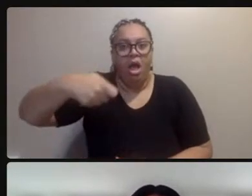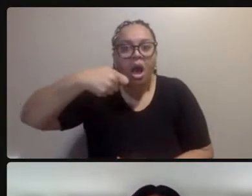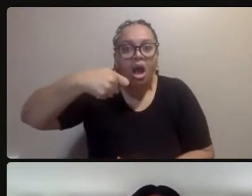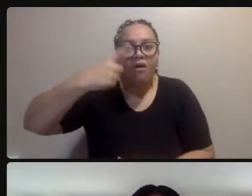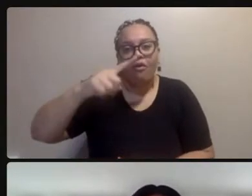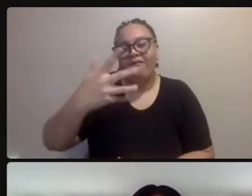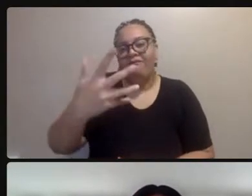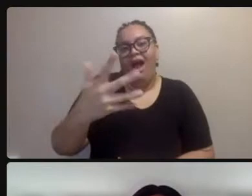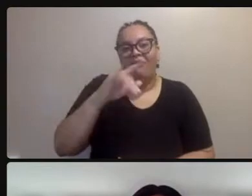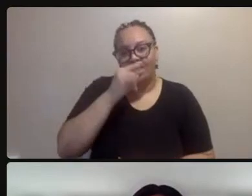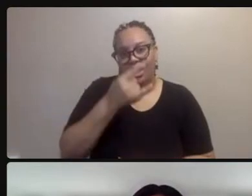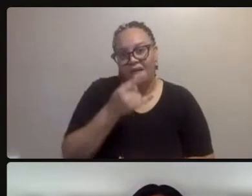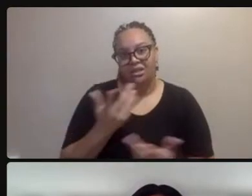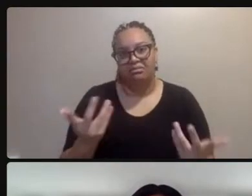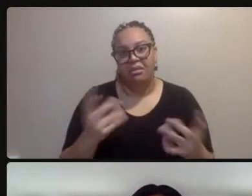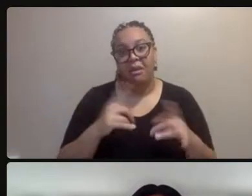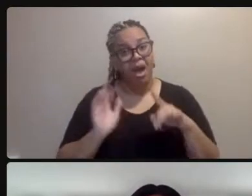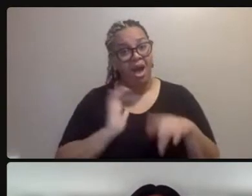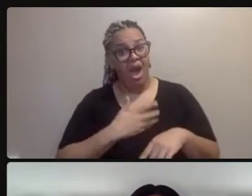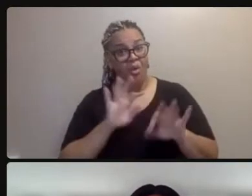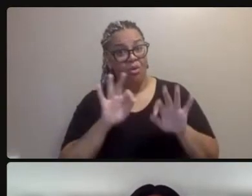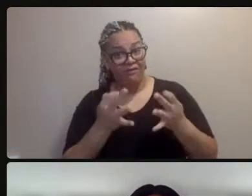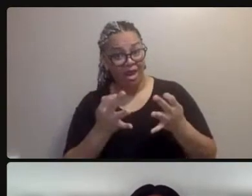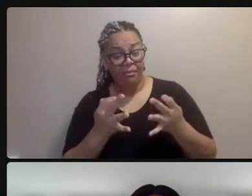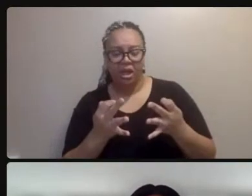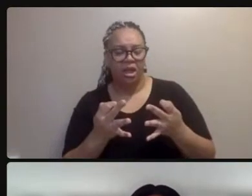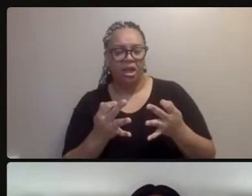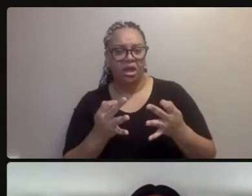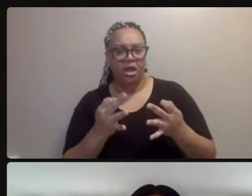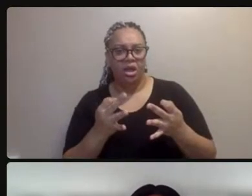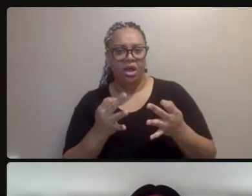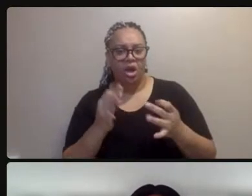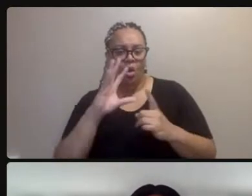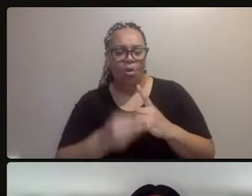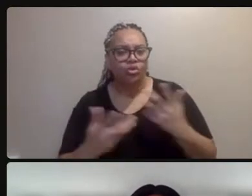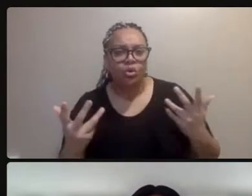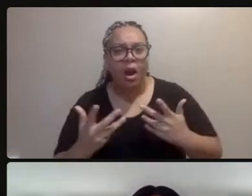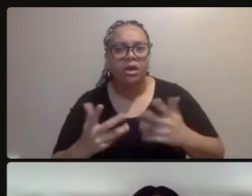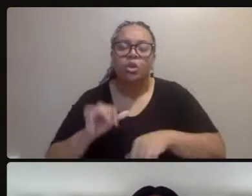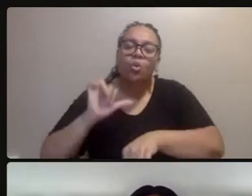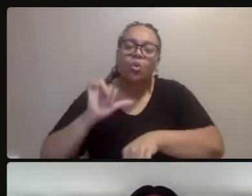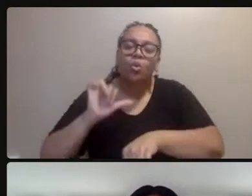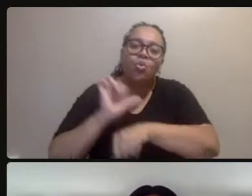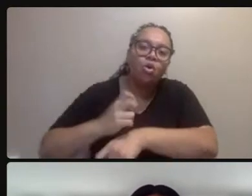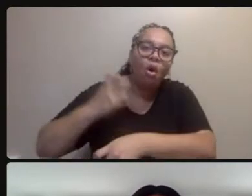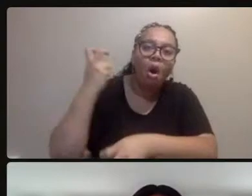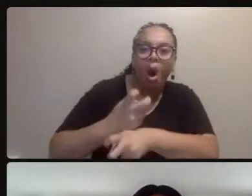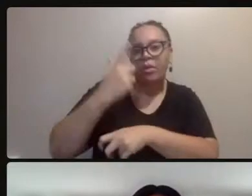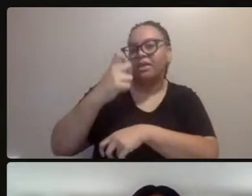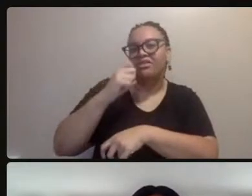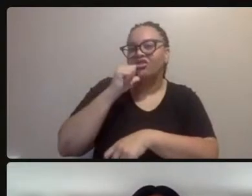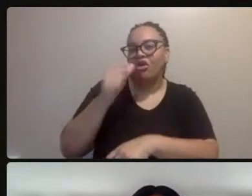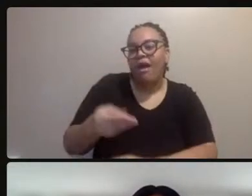AND YOU KNOW WE SHARED ONE BIKE